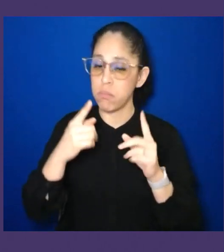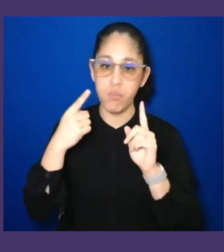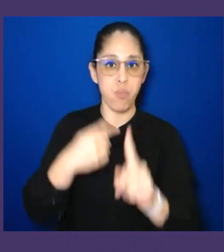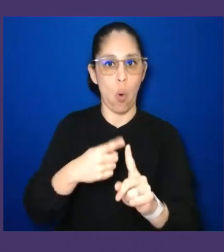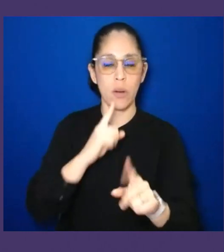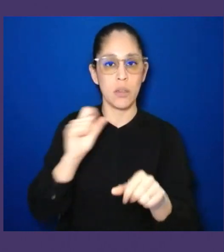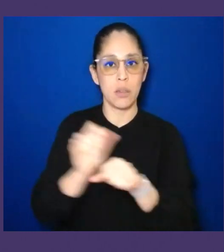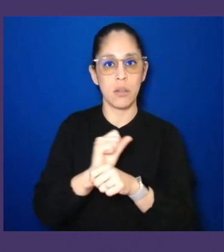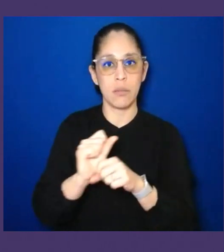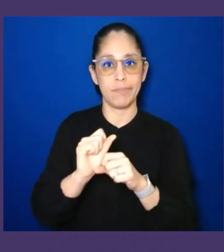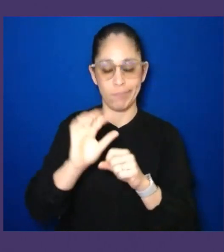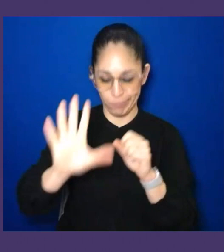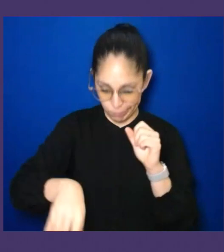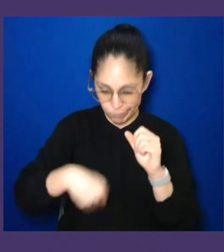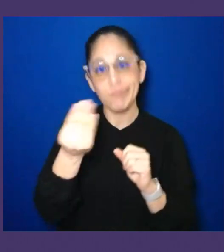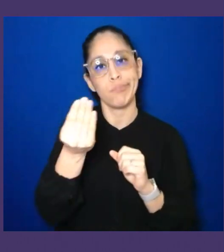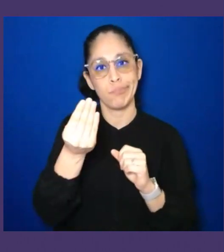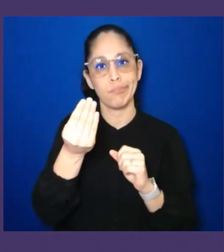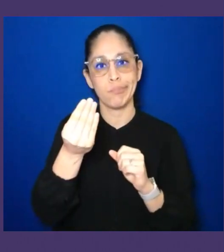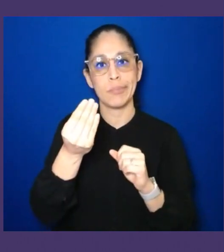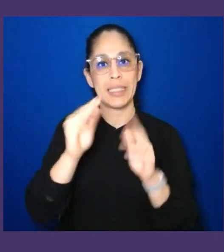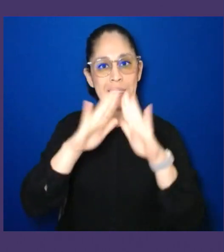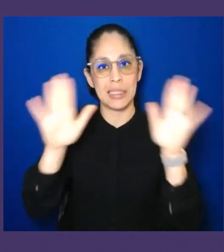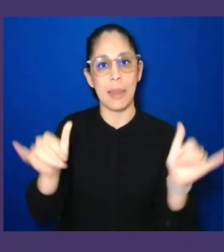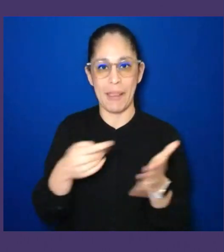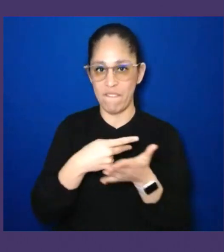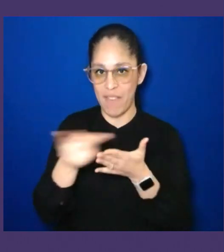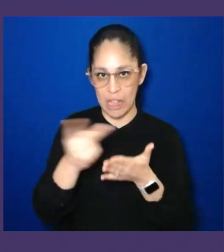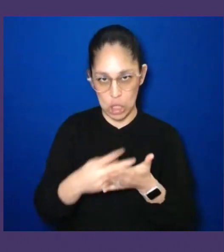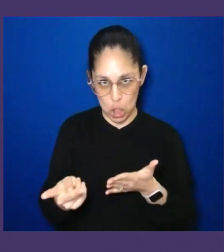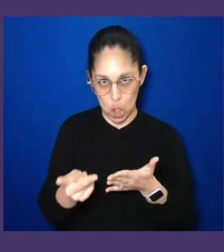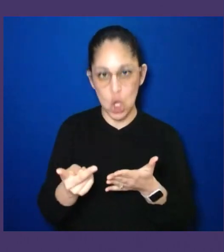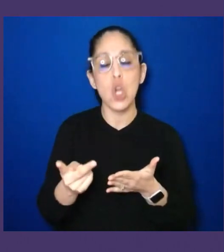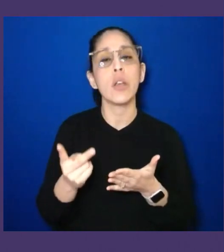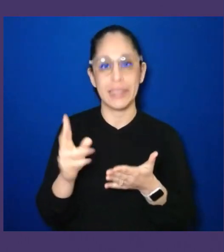systemic failure and systemic discrimination.